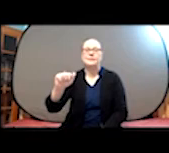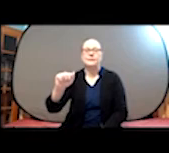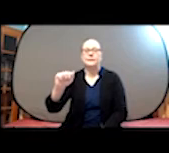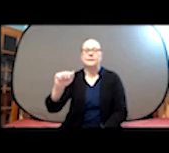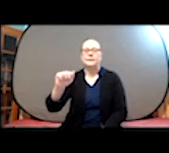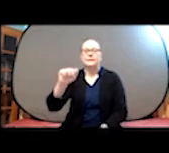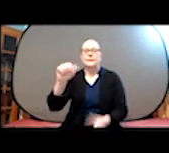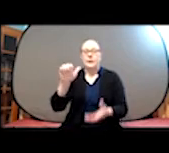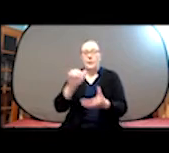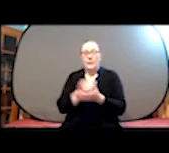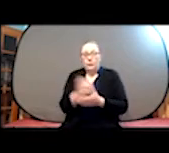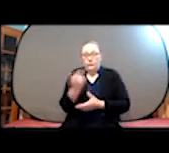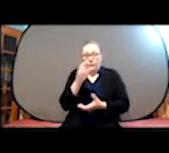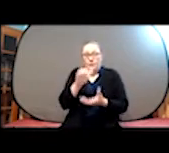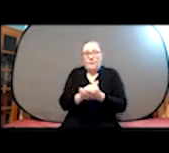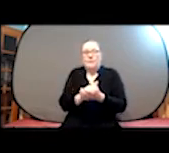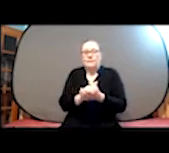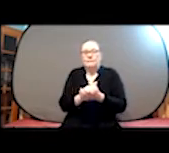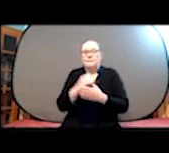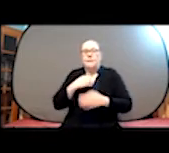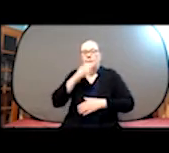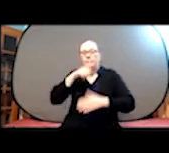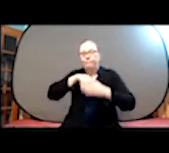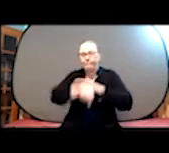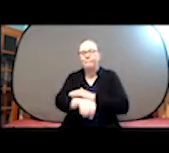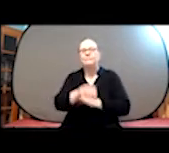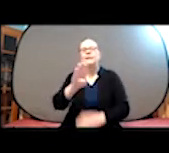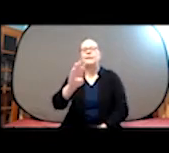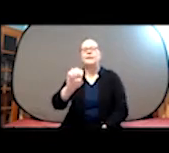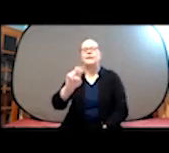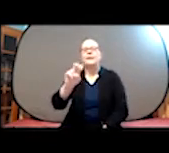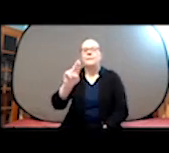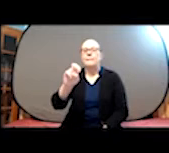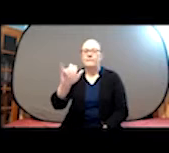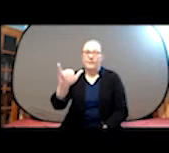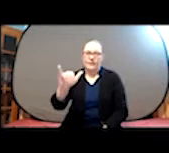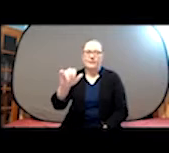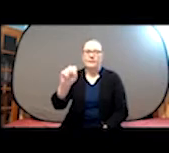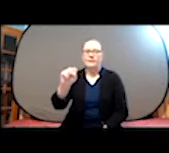mother Beverly Stabber. So that's kind of our family history on my mom's side and my mom is